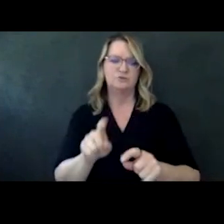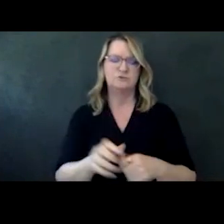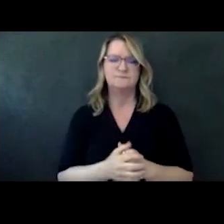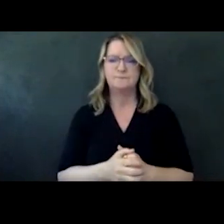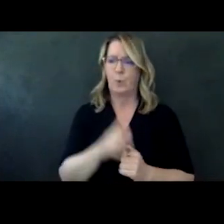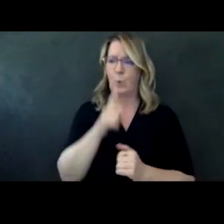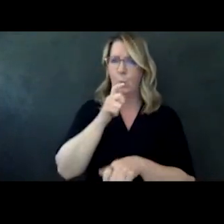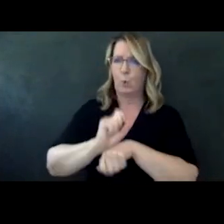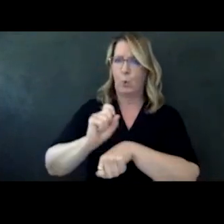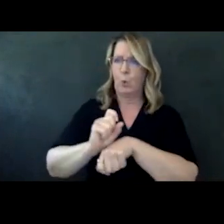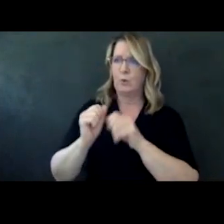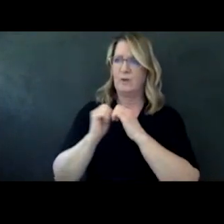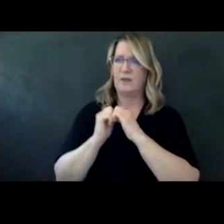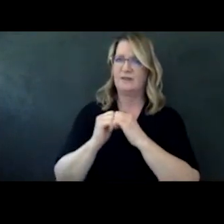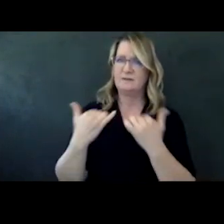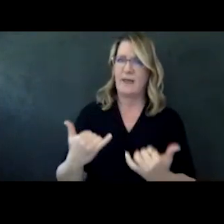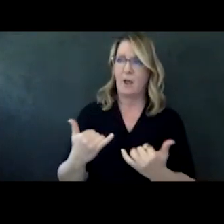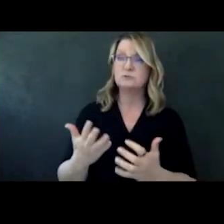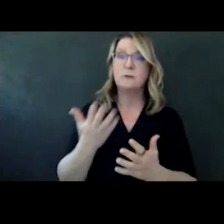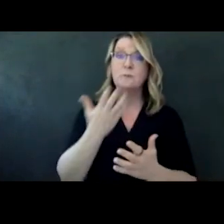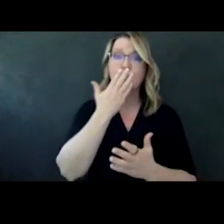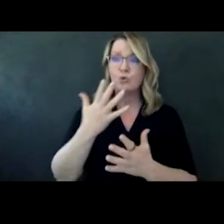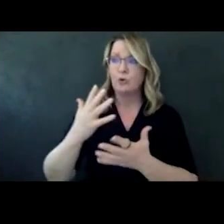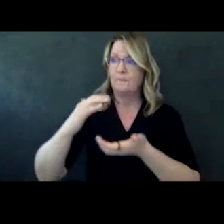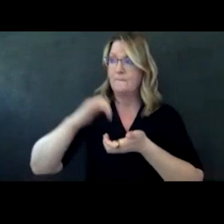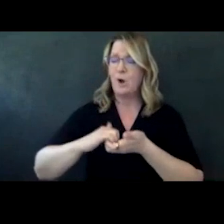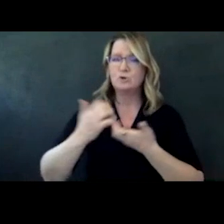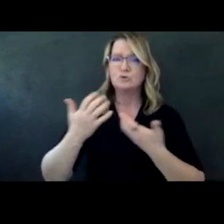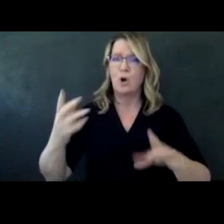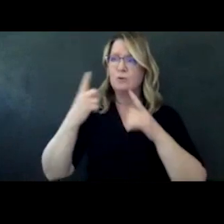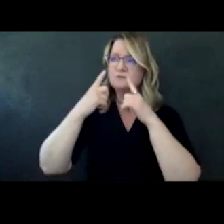partners that you've already seen success with or want to nurture those relationships a little bit